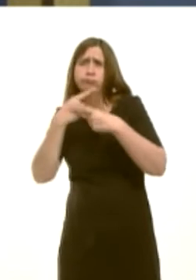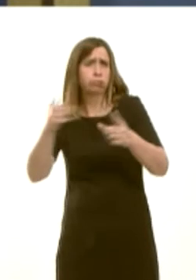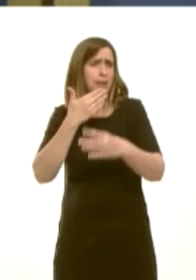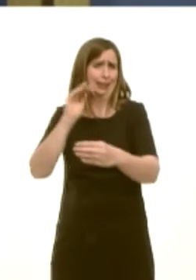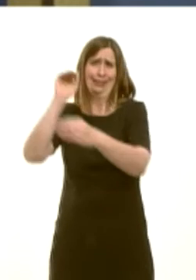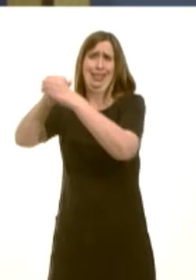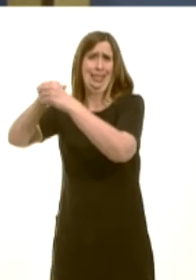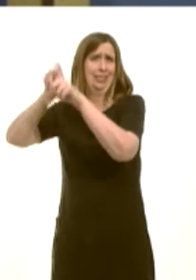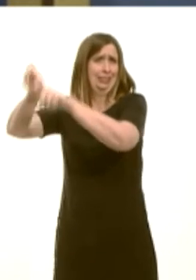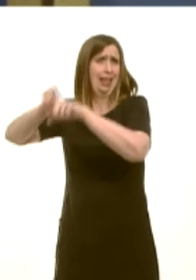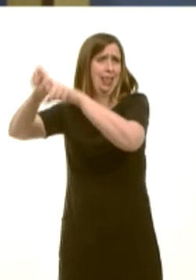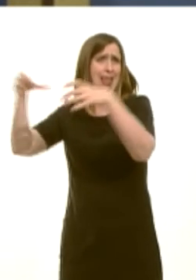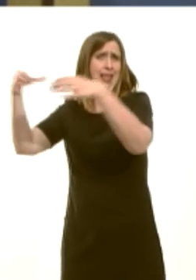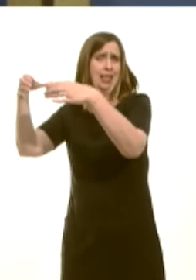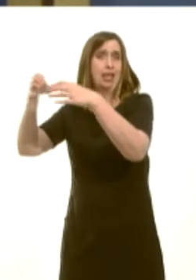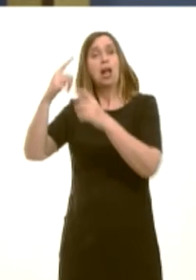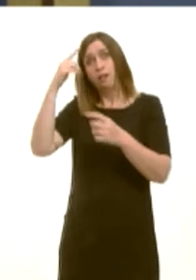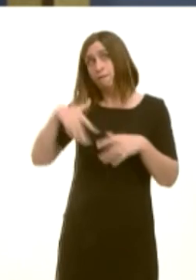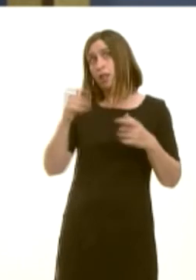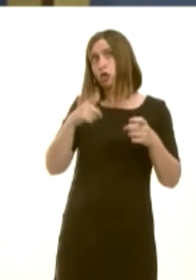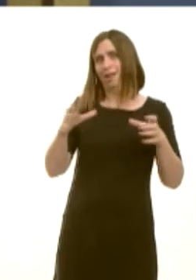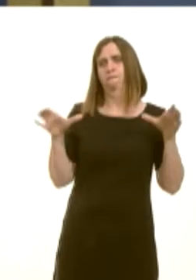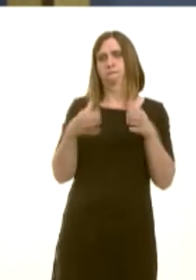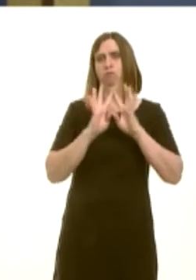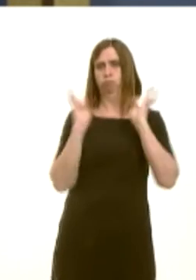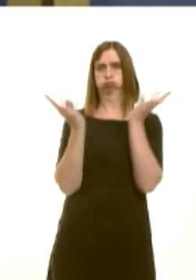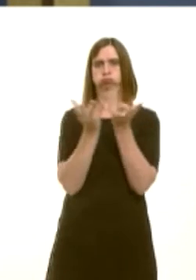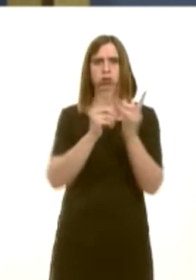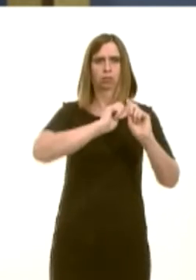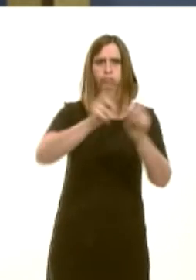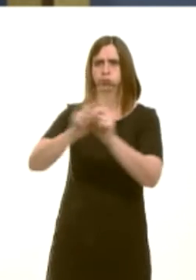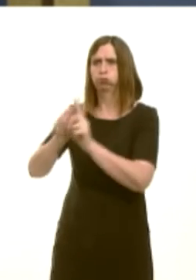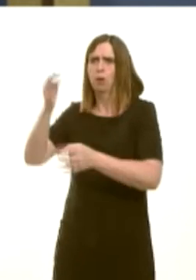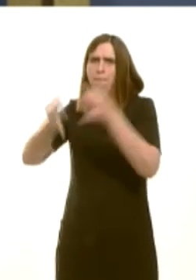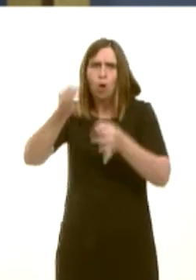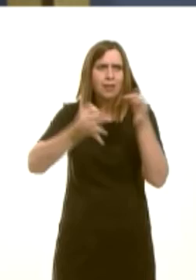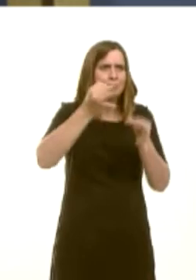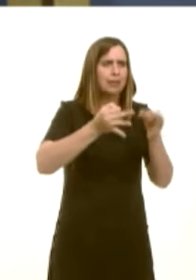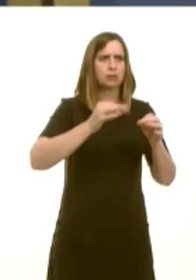a multi-party basis, including those who are of no party at all, with eminent businesspeople